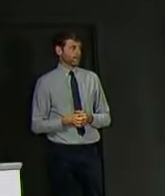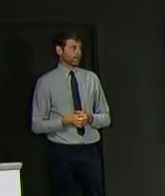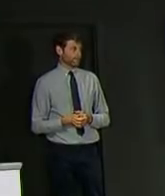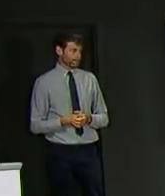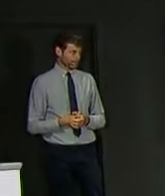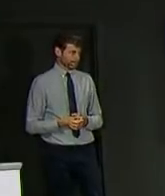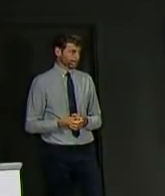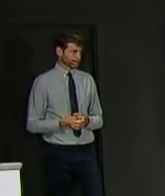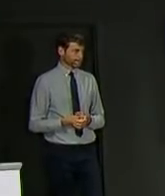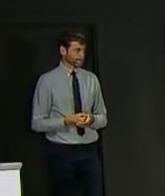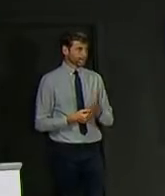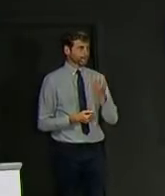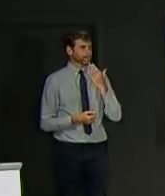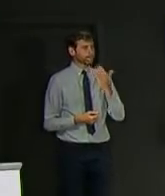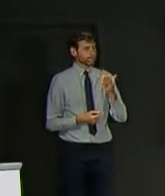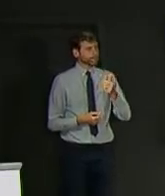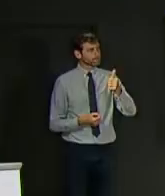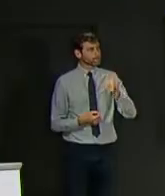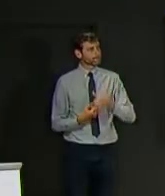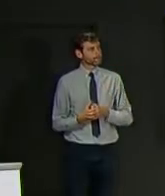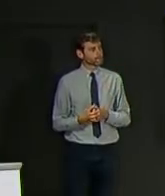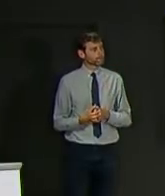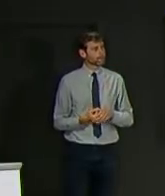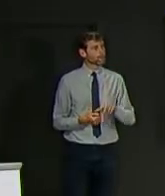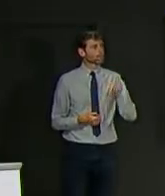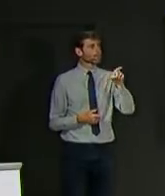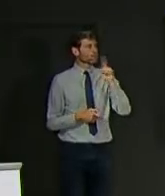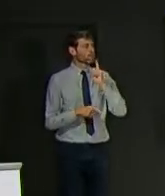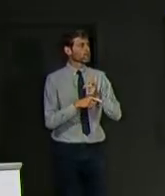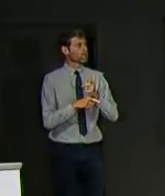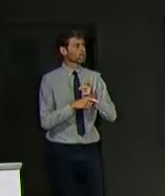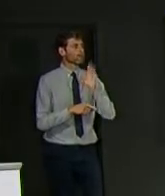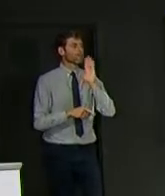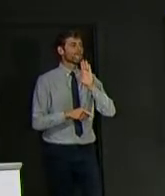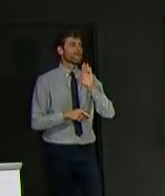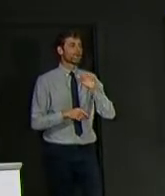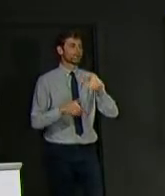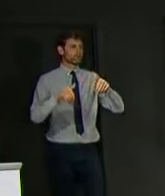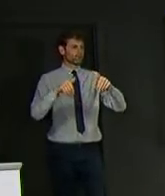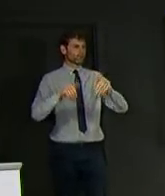Thank you, First Minister. You mentioned earlier on that retailers have done an enormous amount